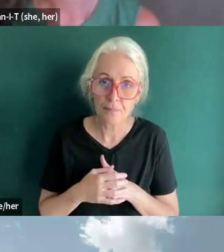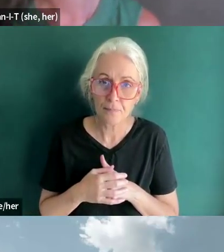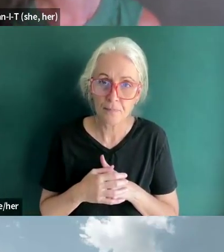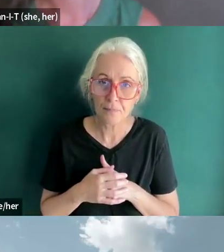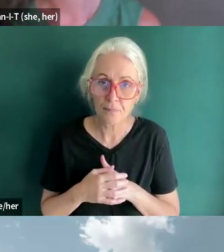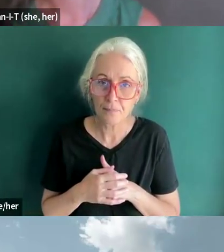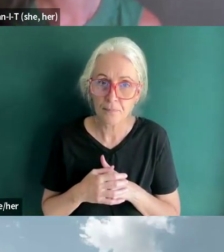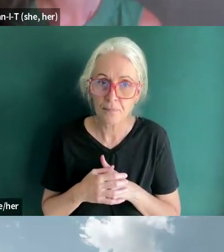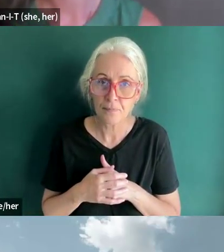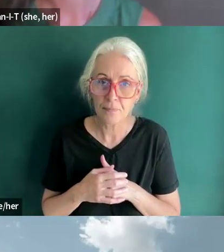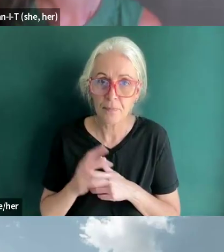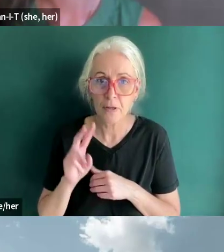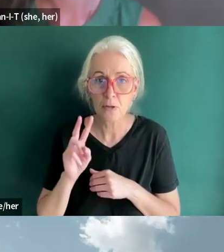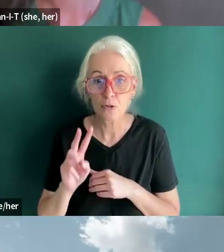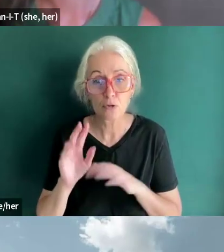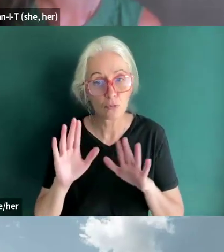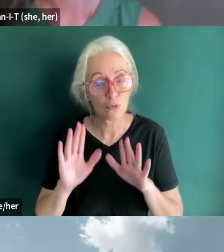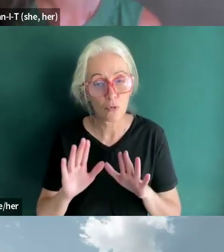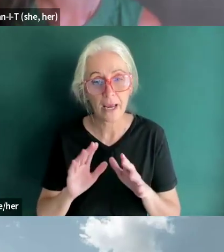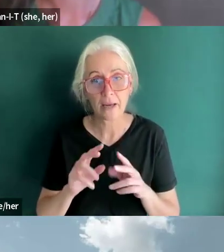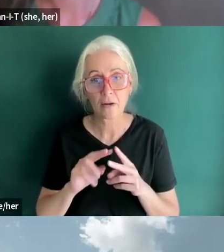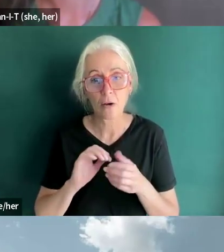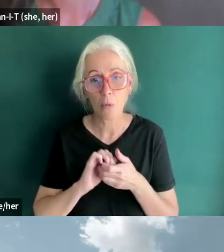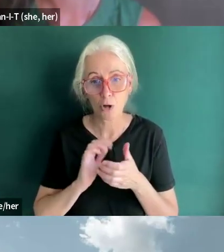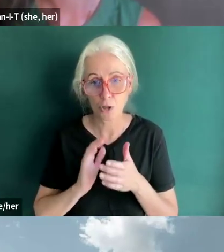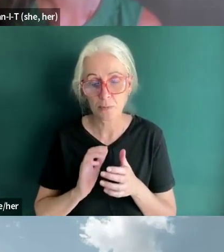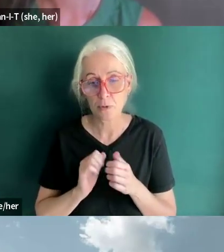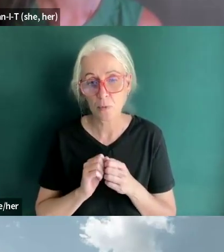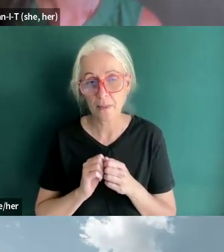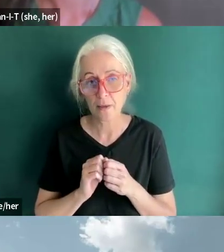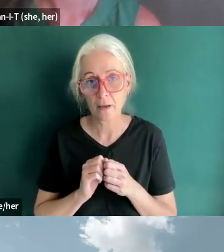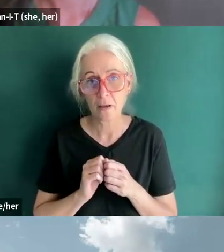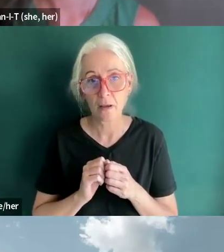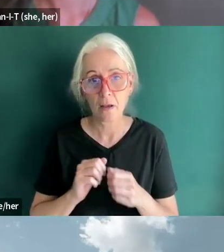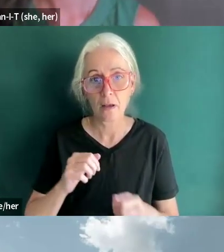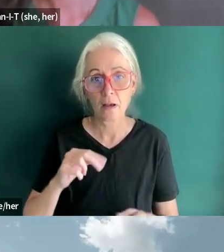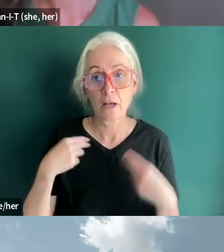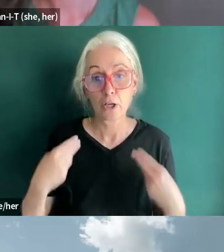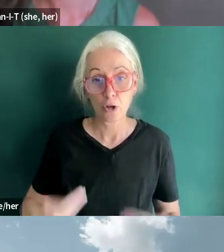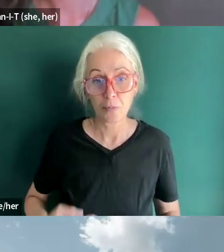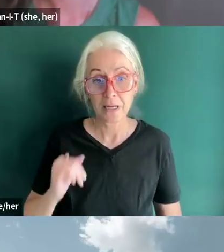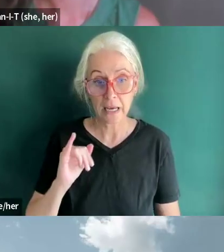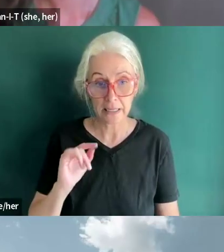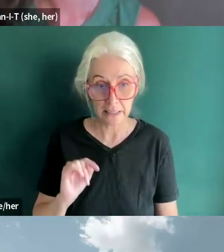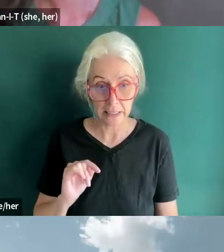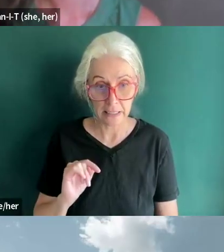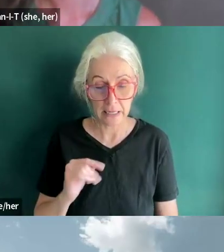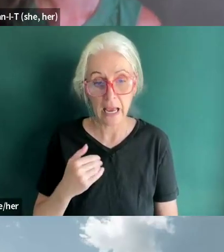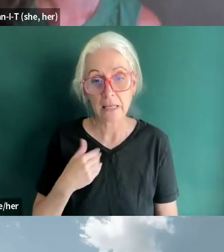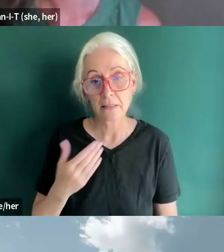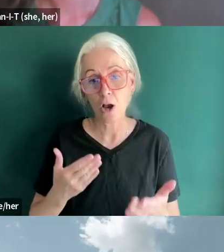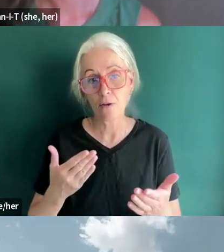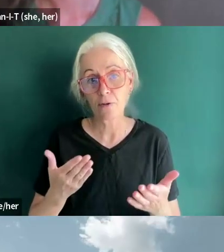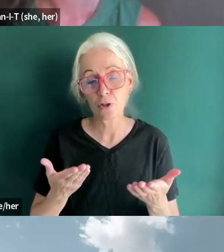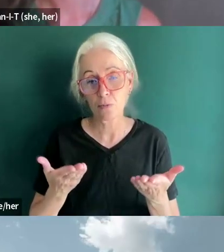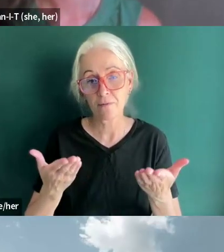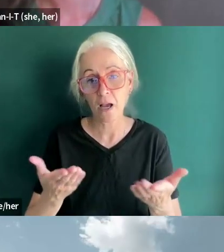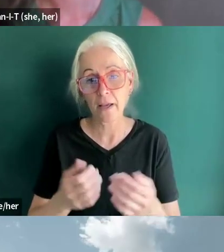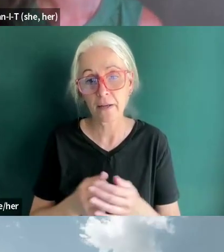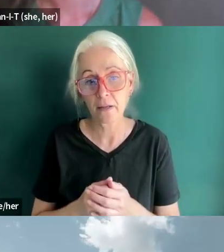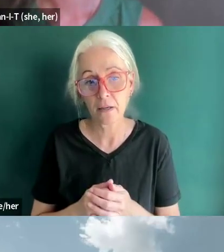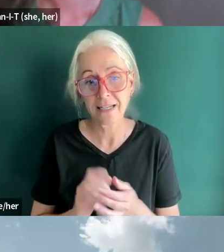two great partnerships with Human-I-T, which has offered to provide, you know, digital navigation